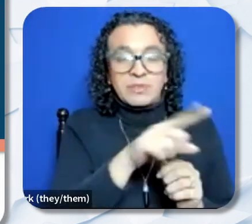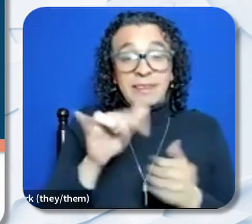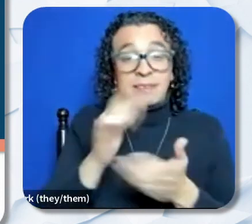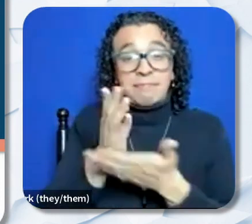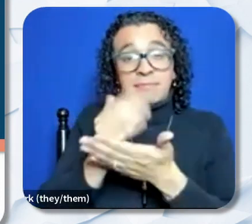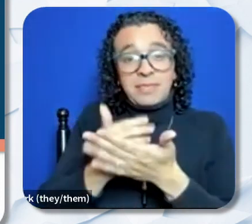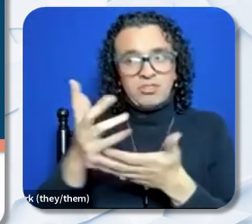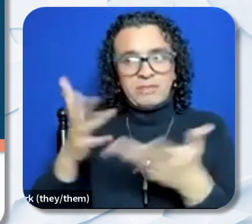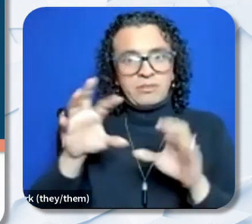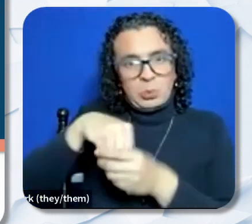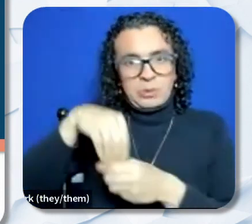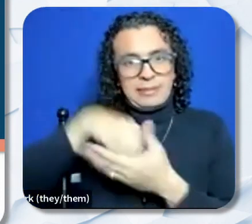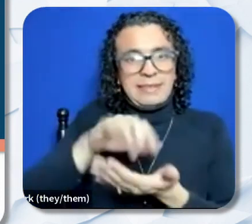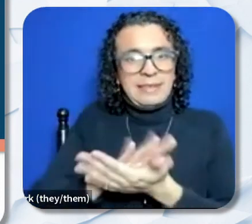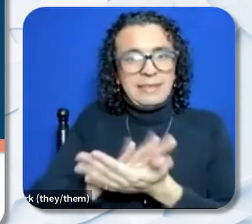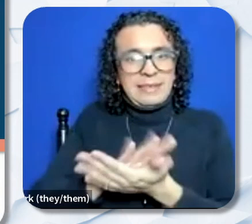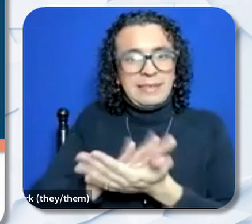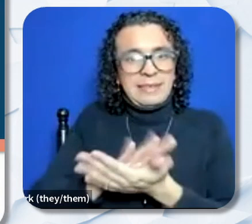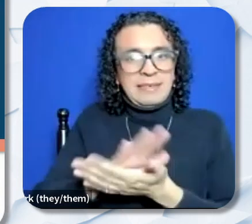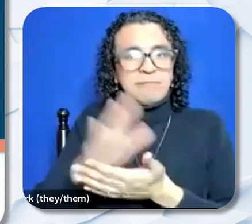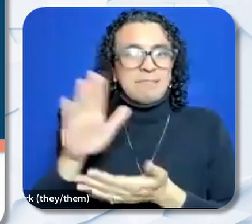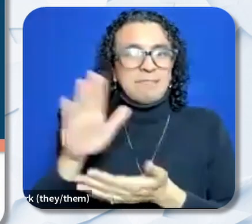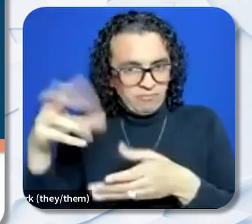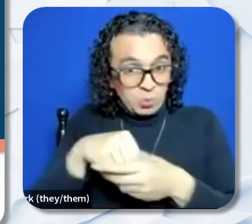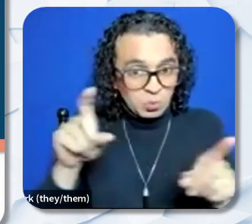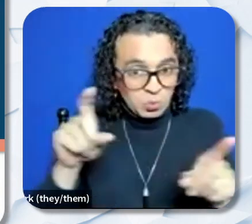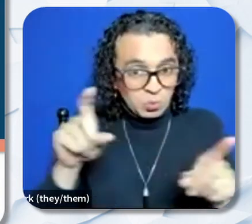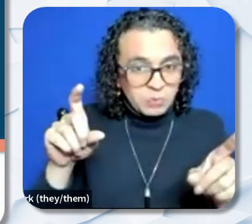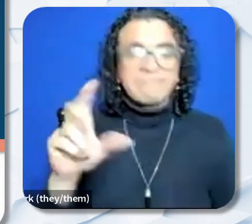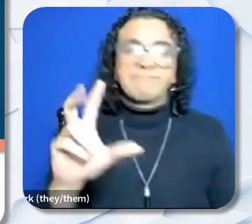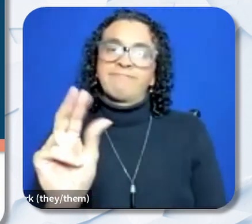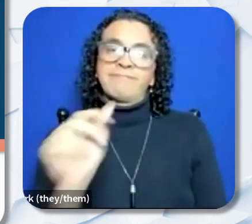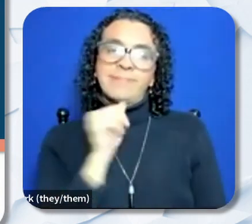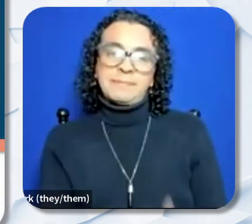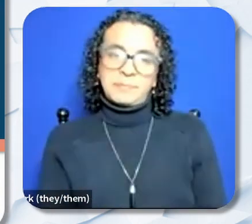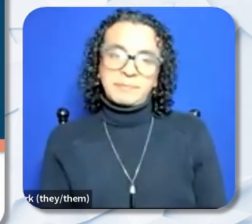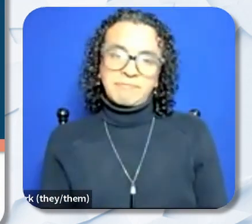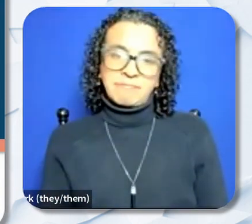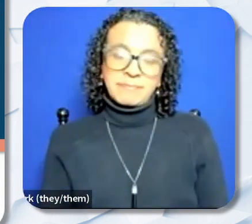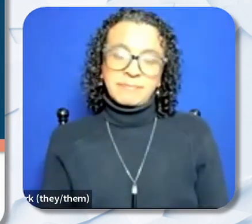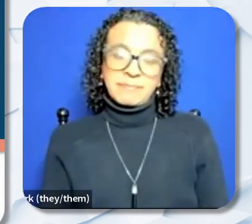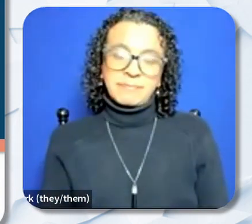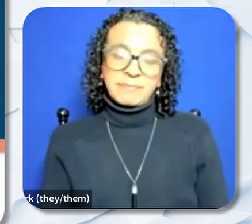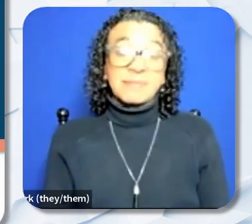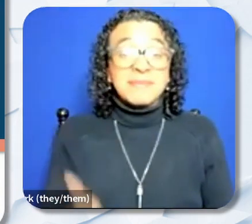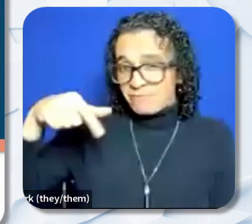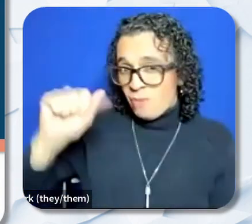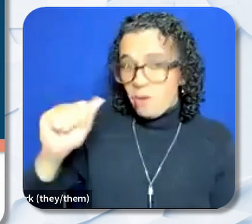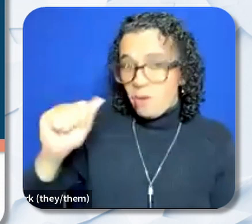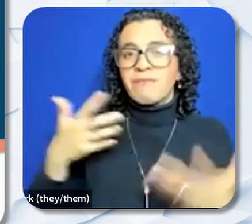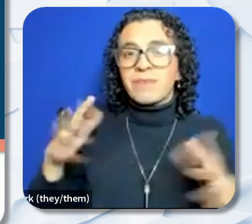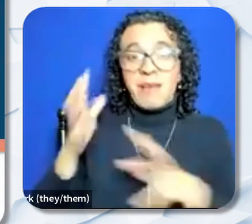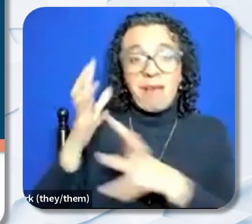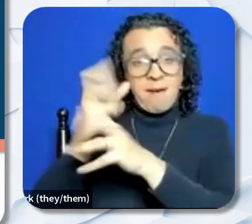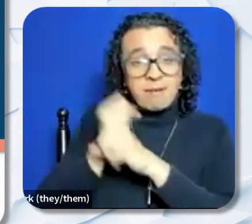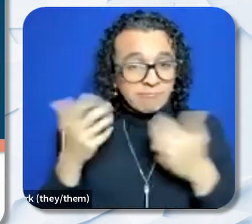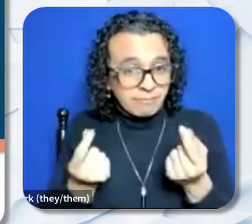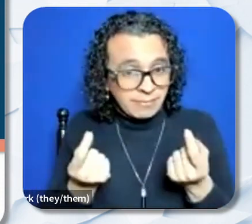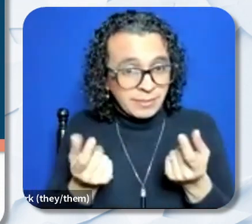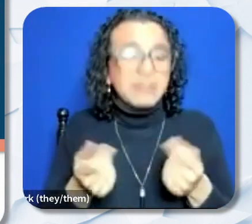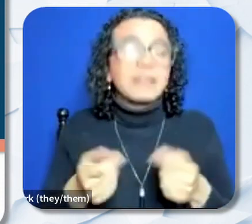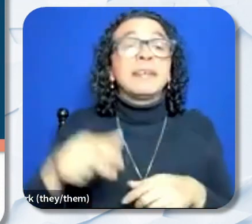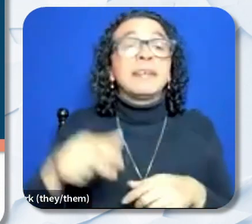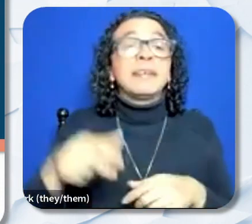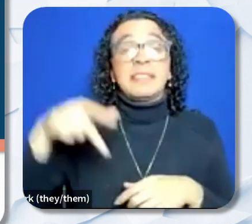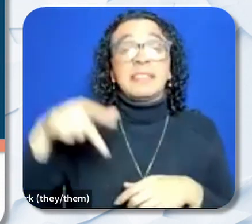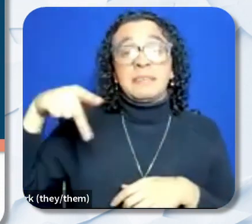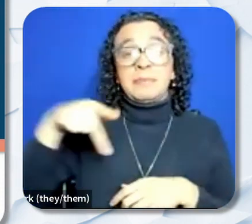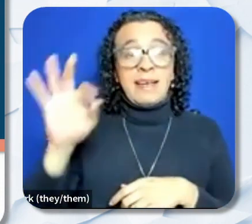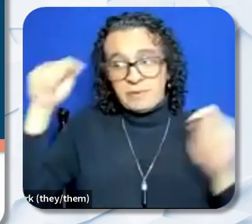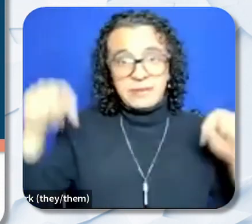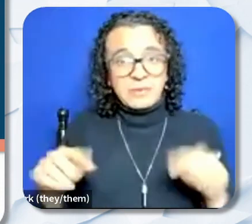No, it is not. Some questions and answers that we have already received, the PDR of this Webinar as